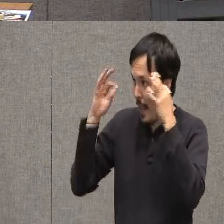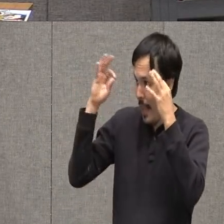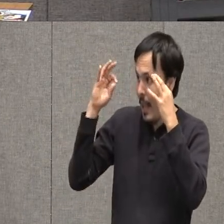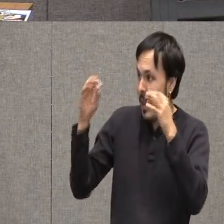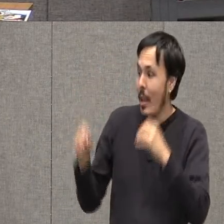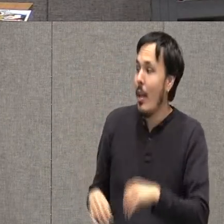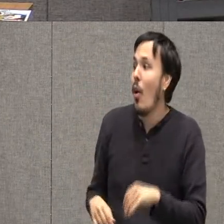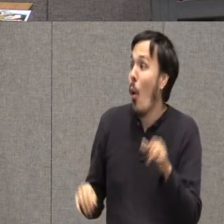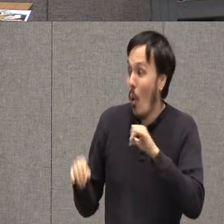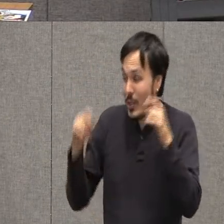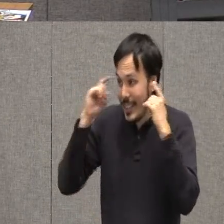I got ears.